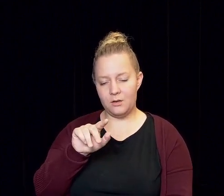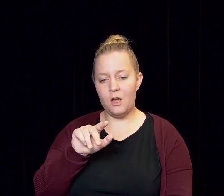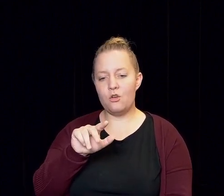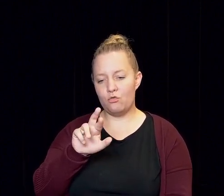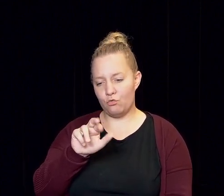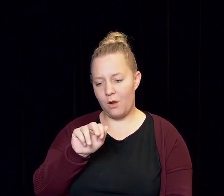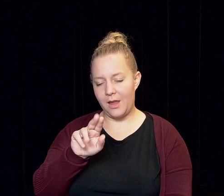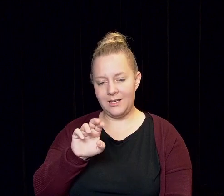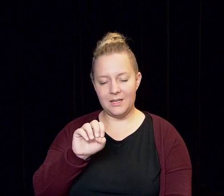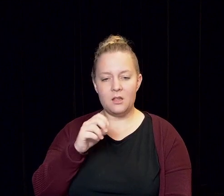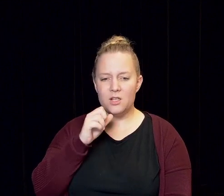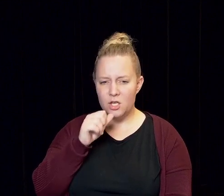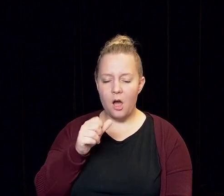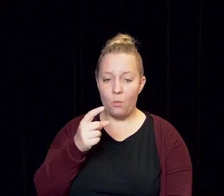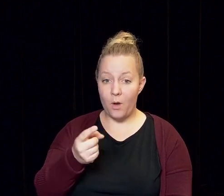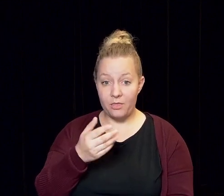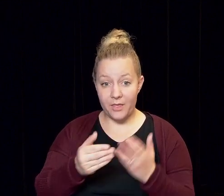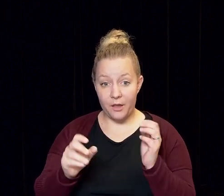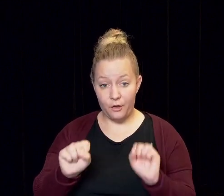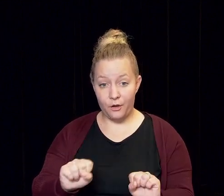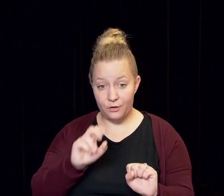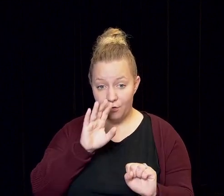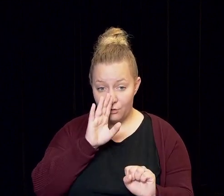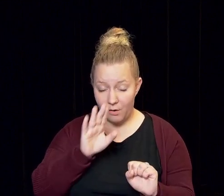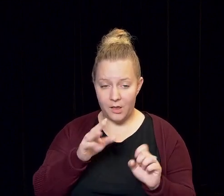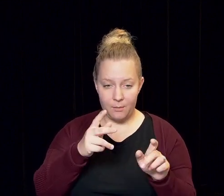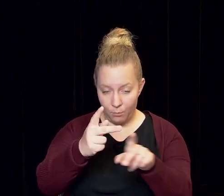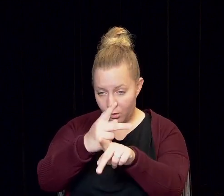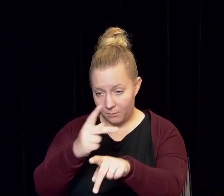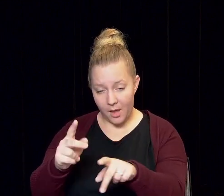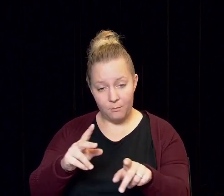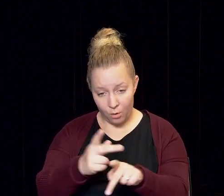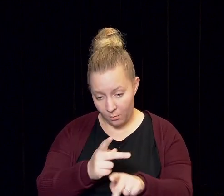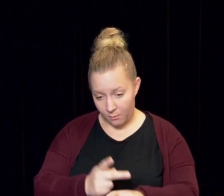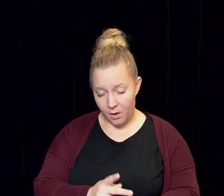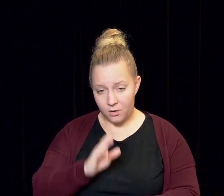can just directly multiply this to this and this to this and this to this. So, we're not going to be